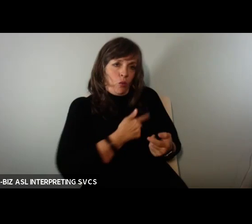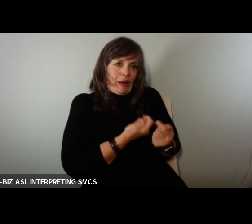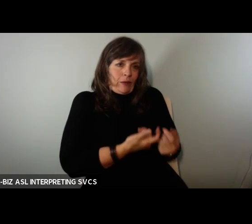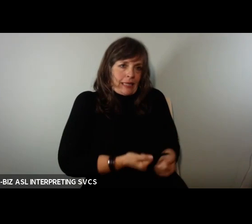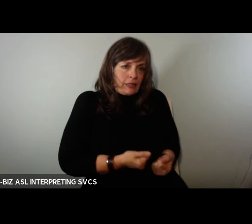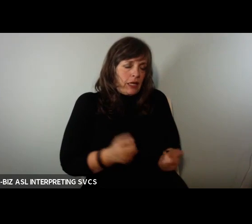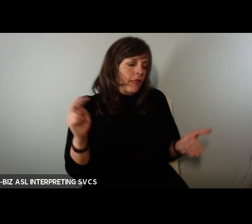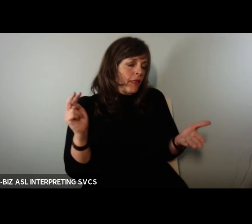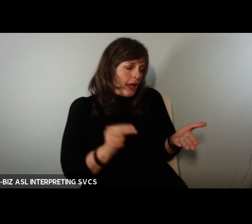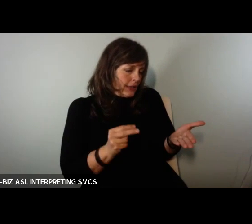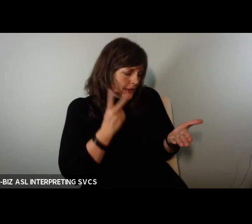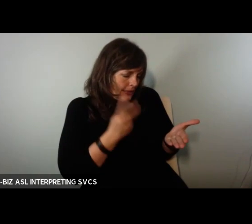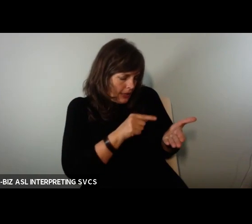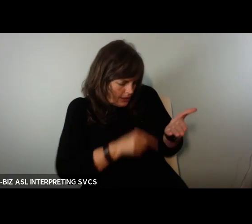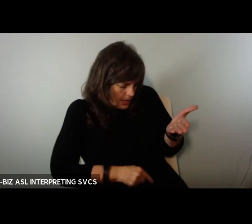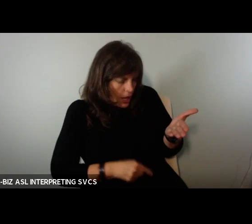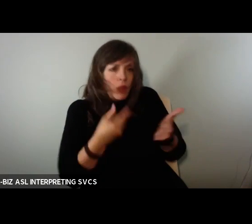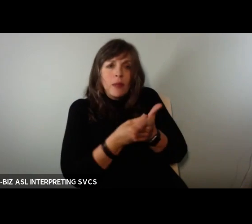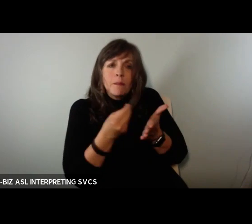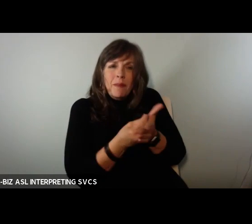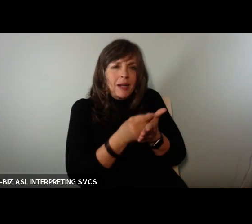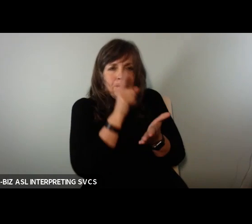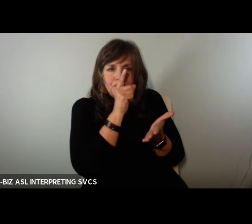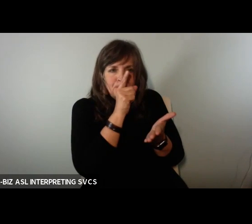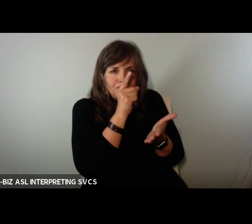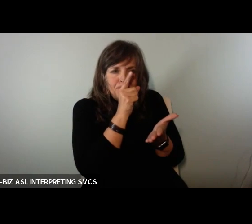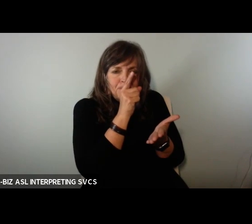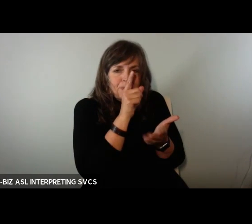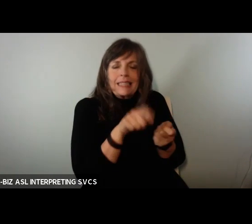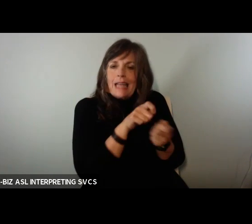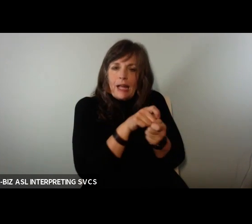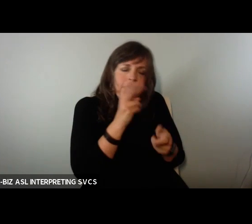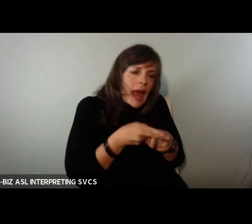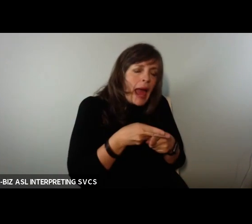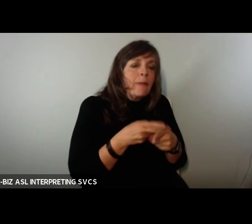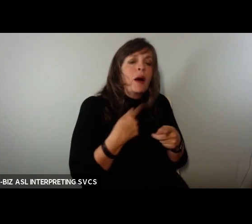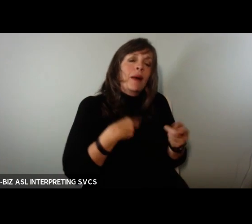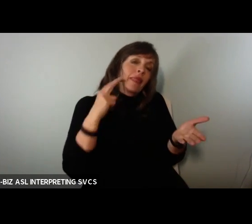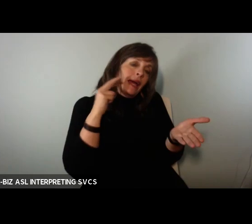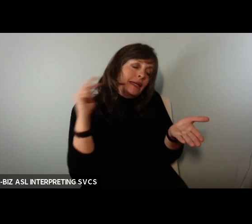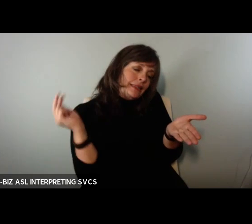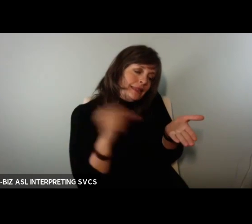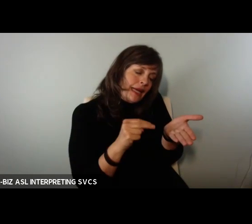and where it's going out, so oversee that process, so that we can provide regular reporting on demand